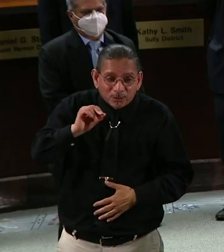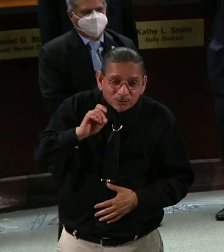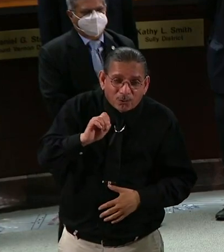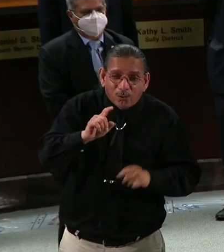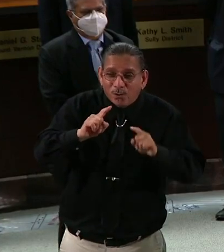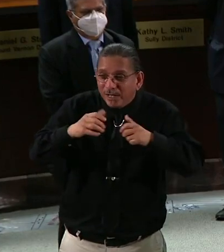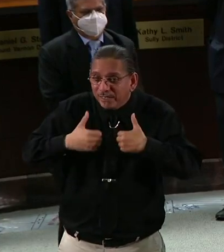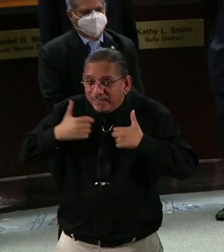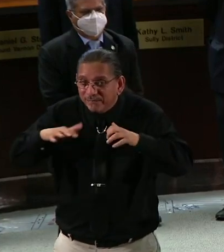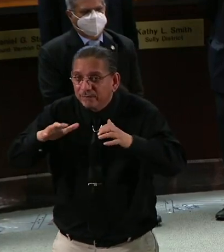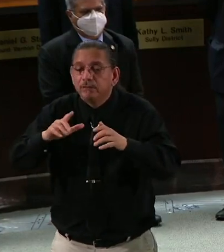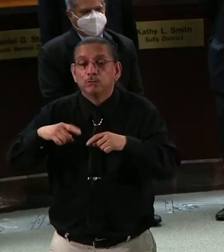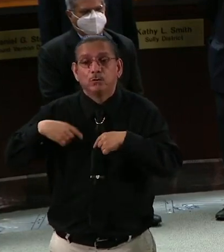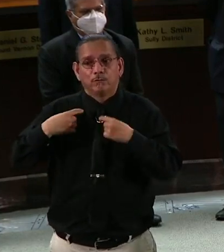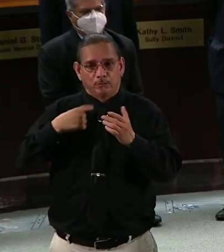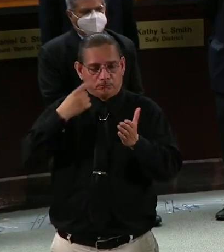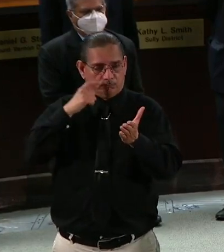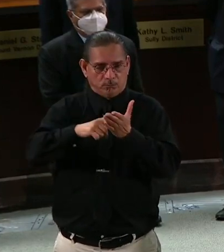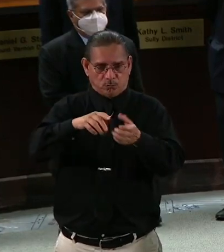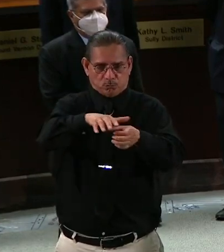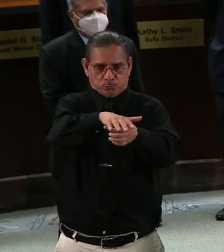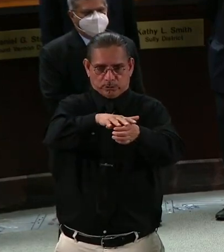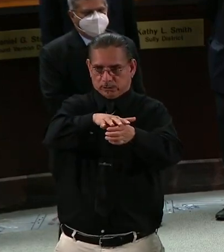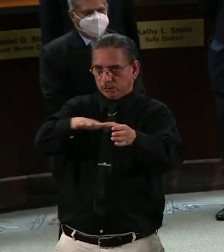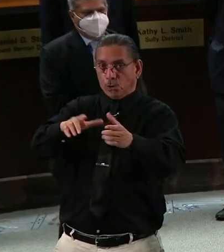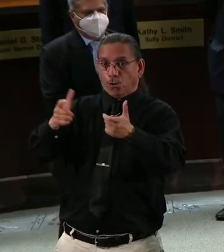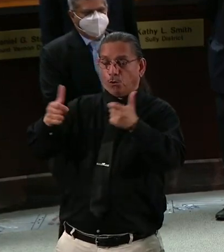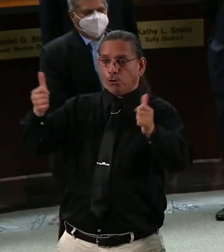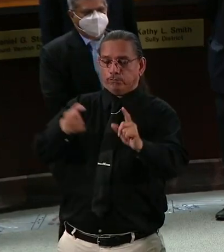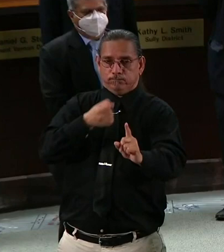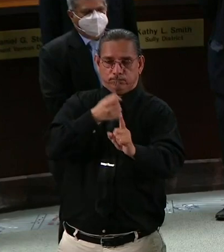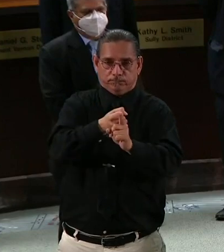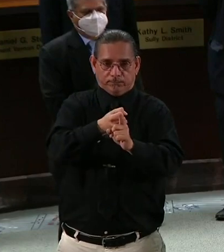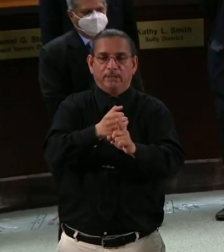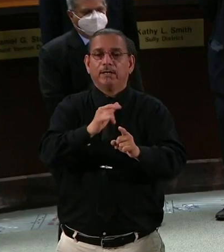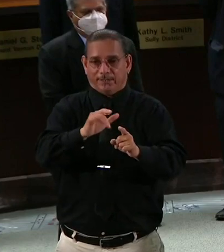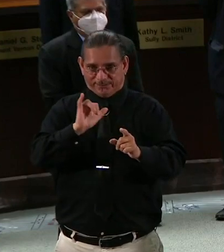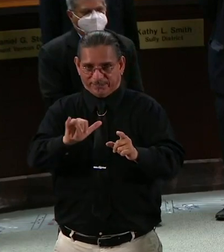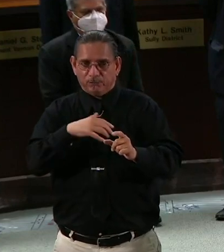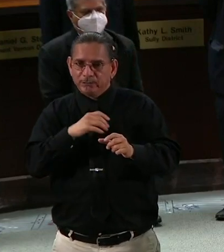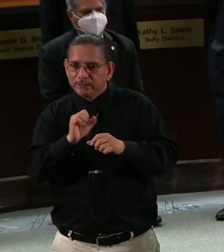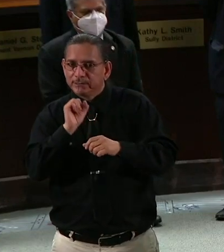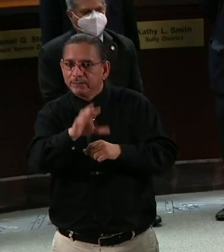NEIGHBORHOOD LEVEL AND SO FAR WE HAVE IDENTIFIED LOCALITIES.